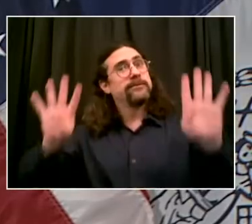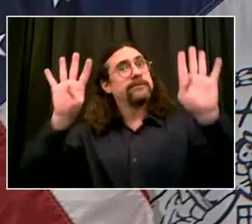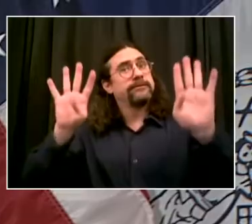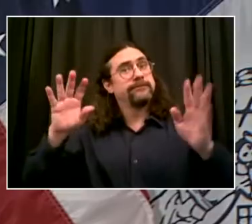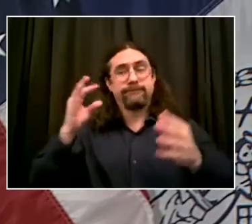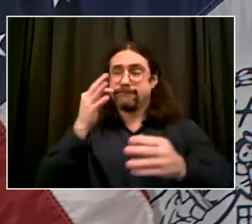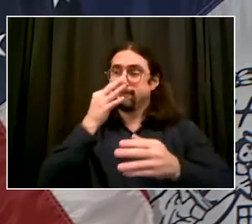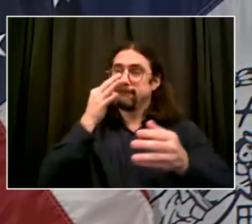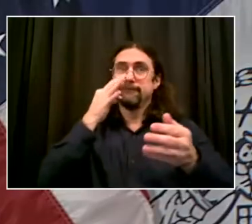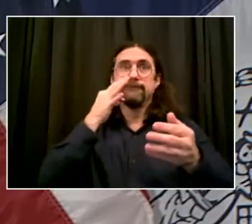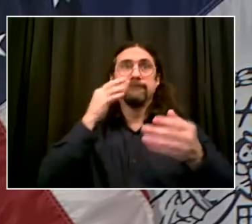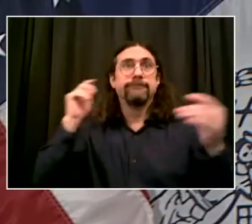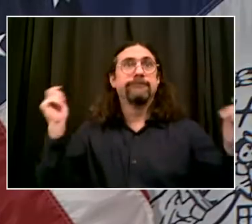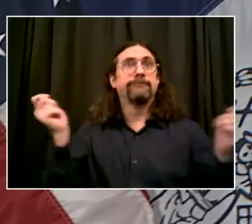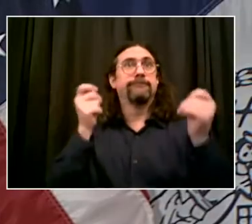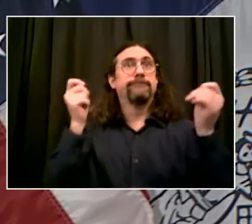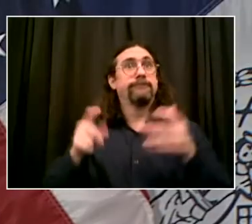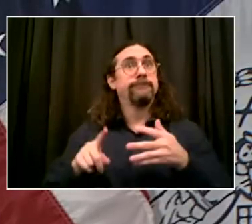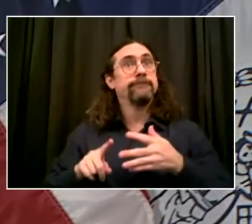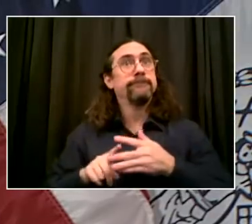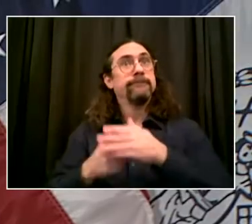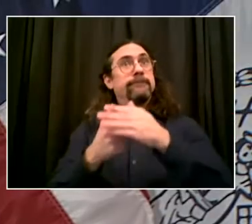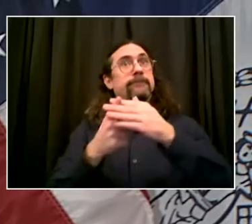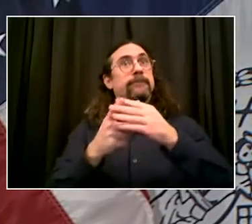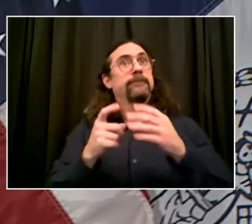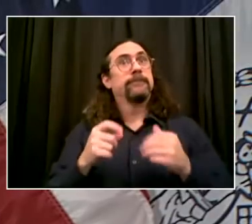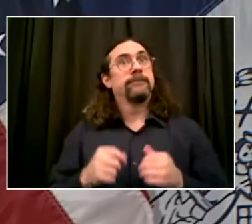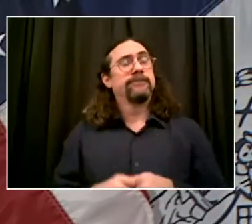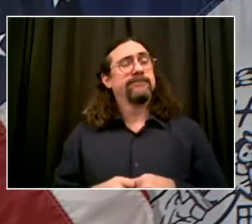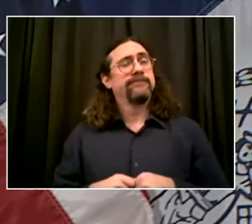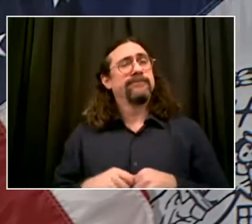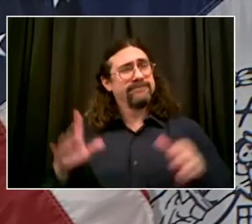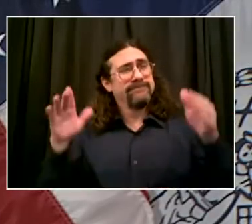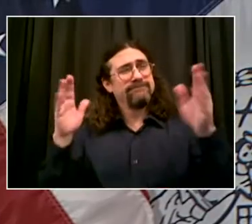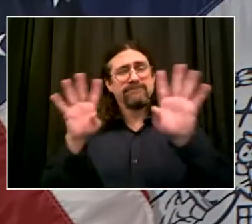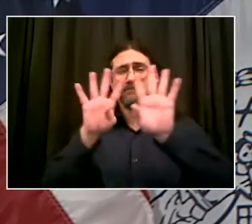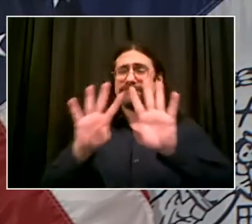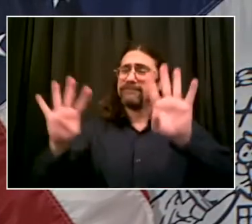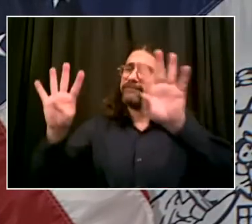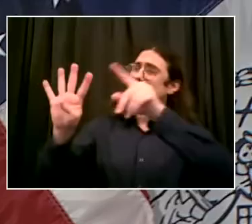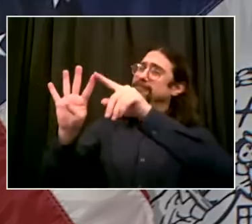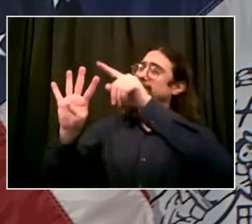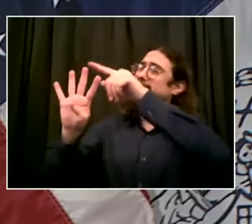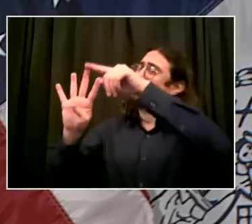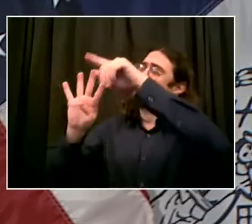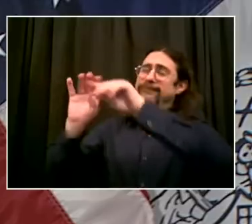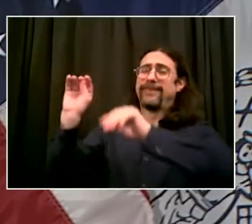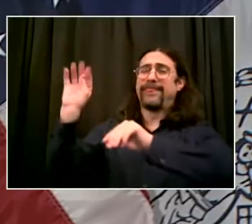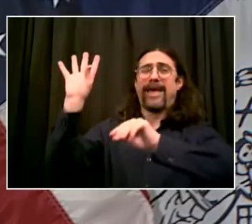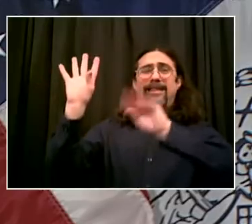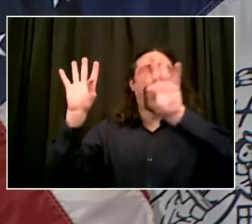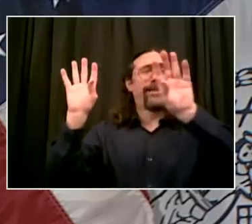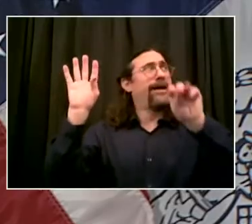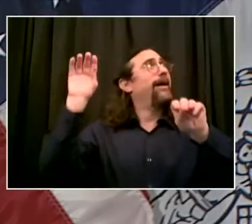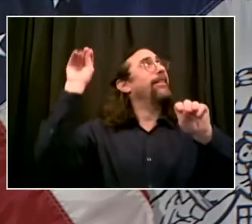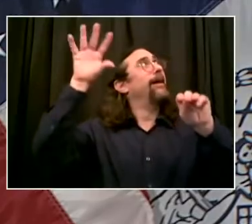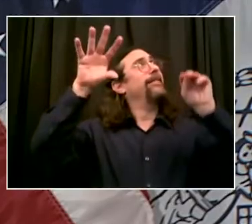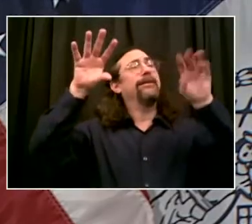THE GOODNESS AND THE HOPE. TODAY, ALL L ACROSS NEW YORK CITY WE ARE SEEIEING THTH LEIGH IN OUR ASCLSROOMS, WE